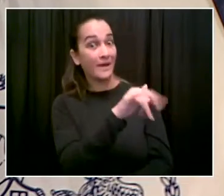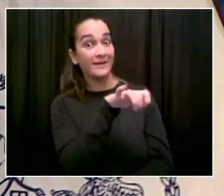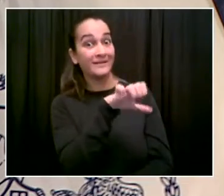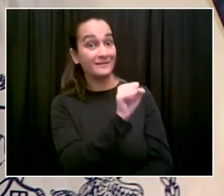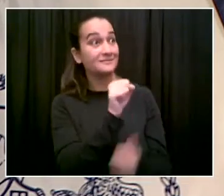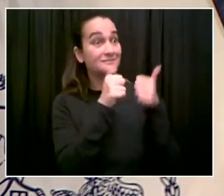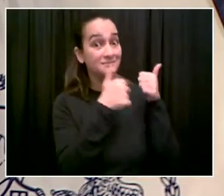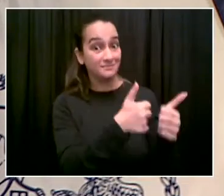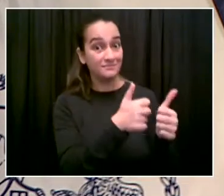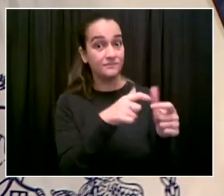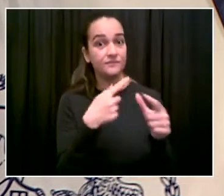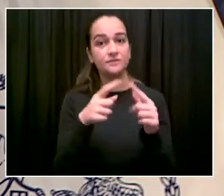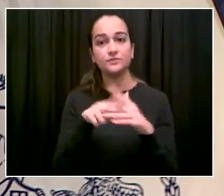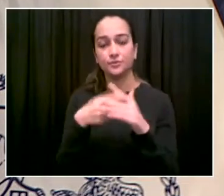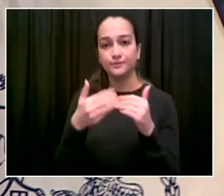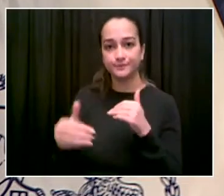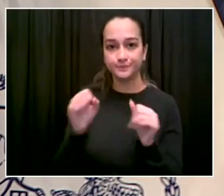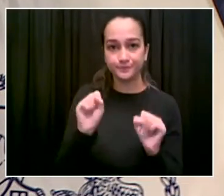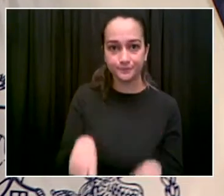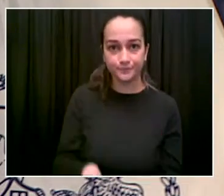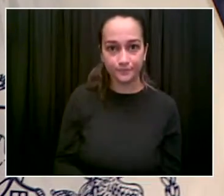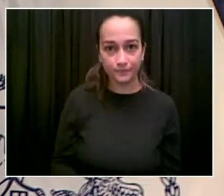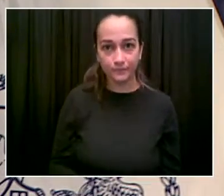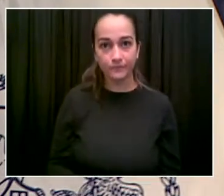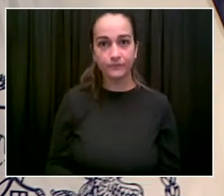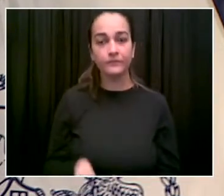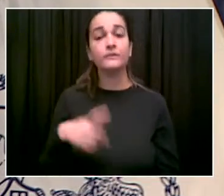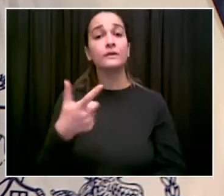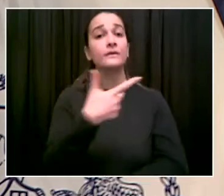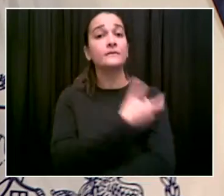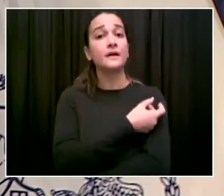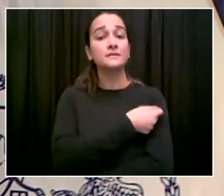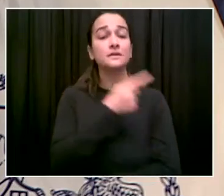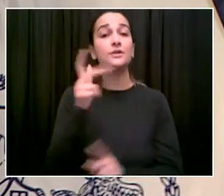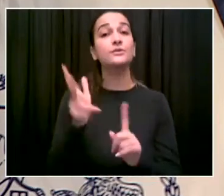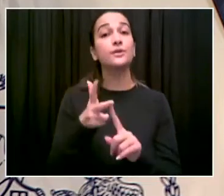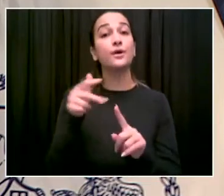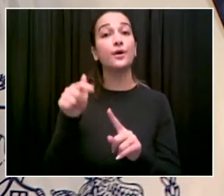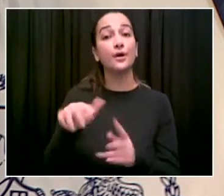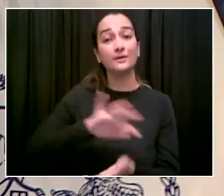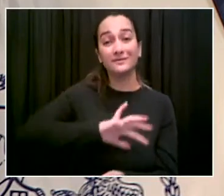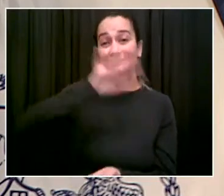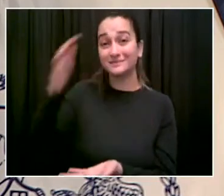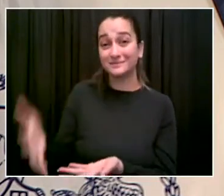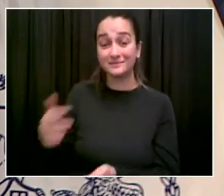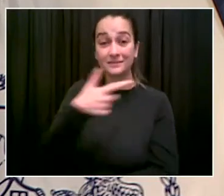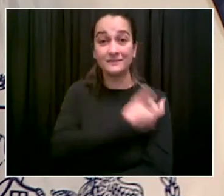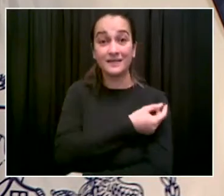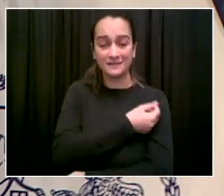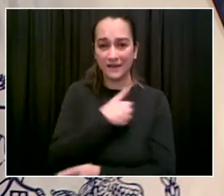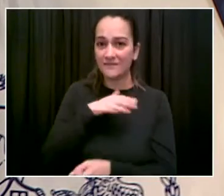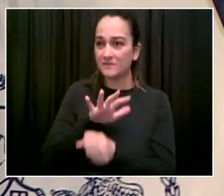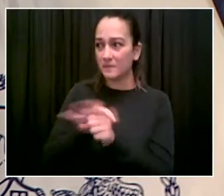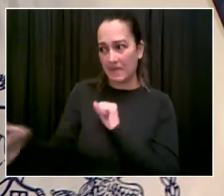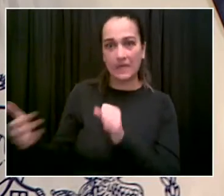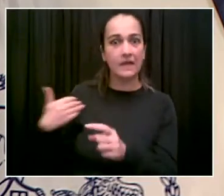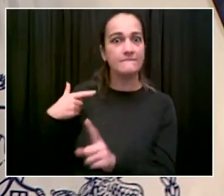VACCINATE PEOPLE AND WE HAVE A VAST SUPPLY OF VACCINE IN RESERVE AND READY